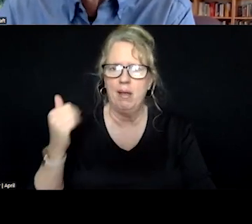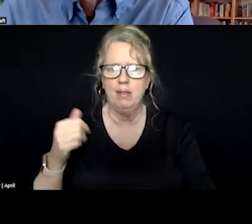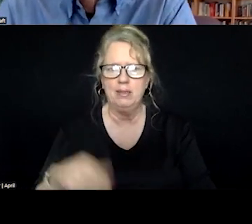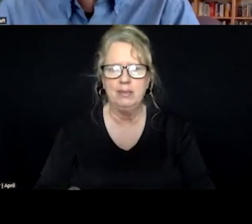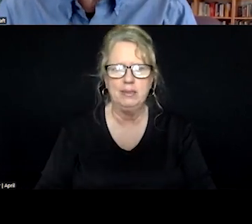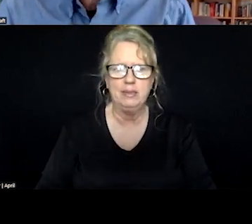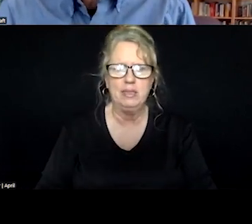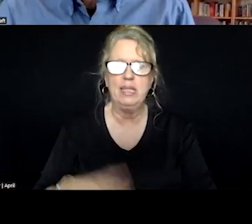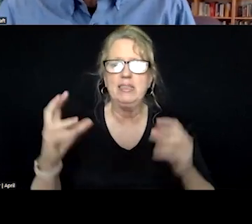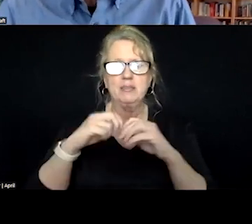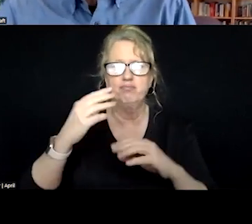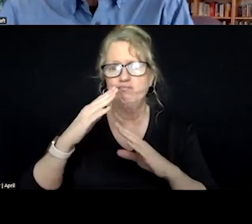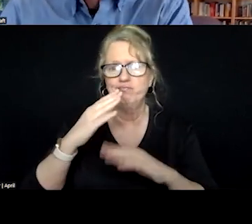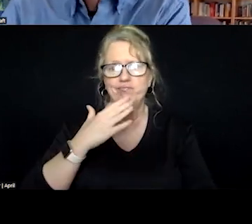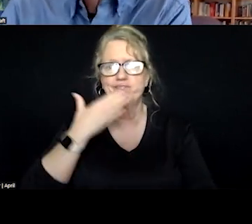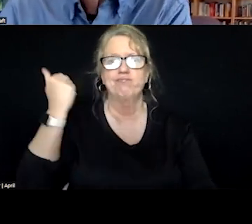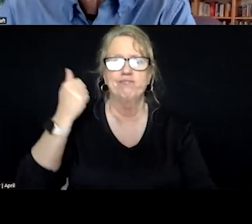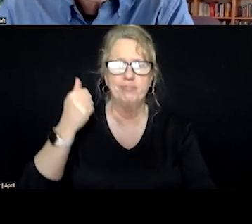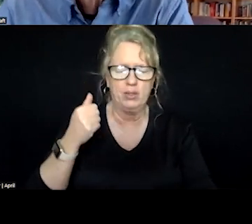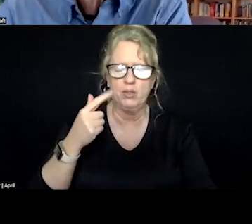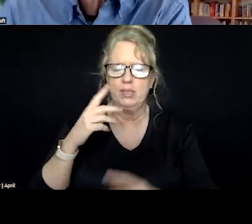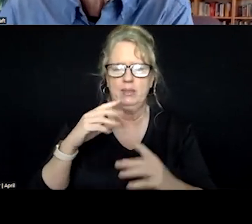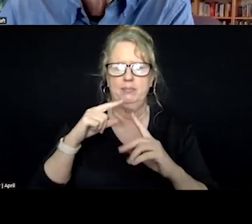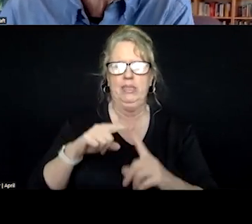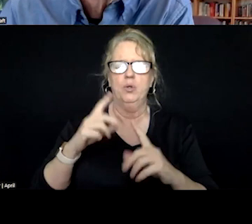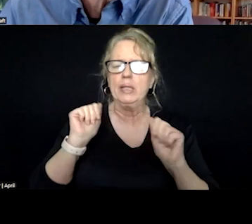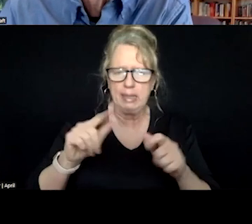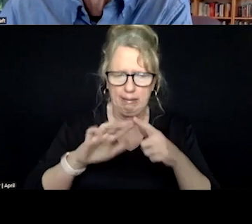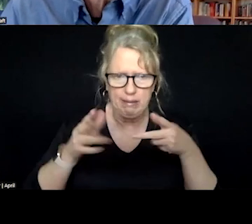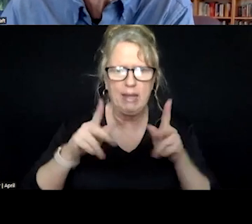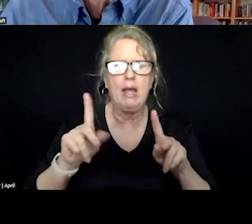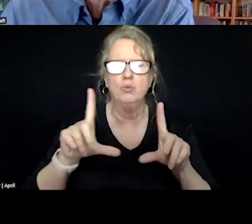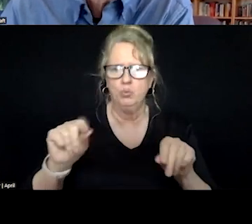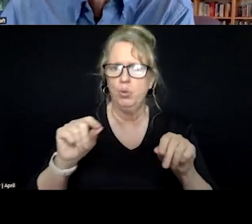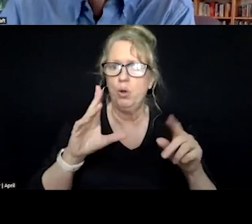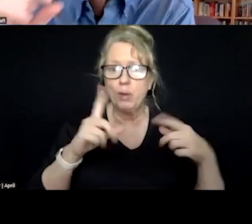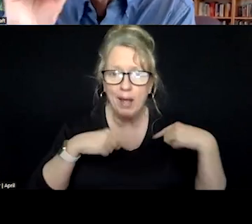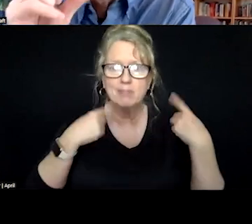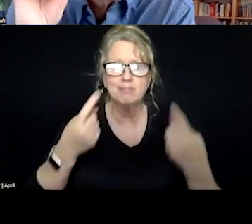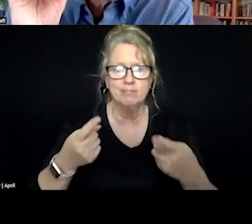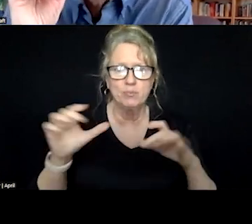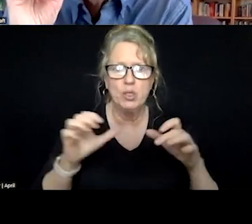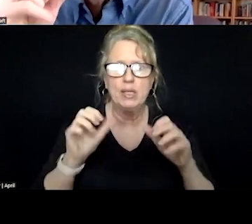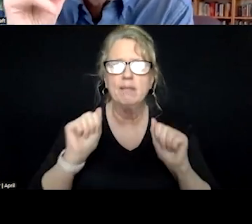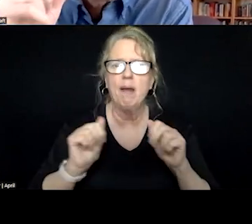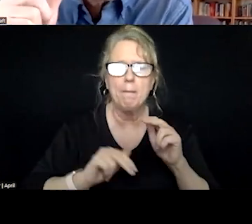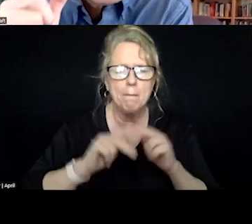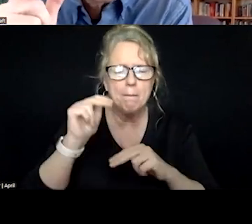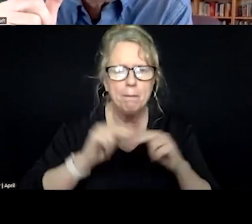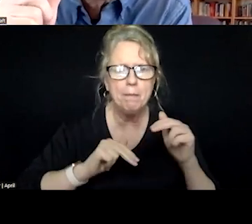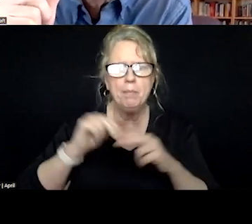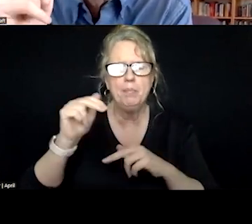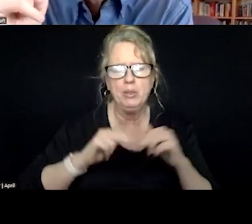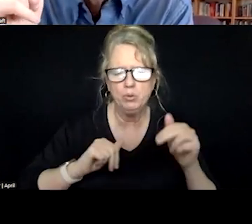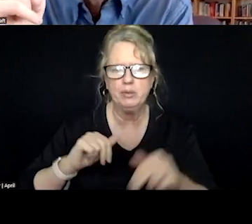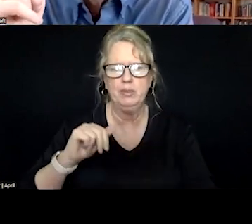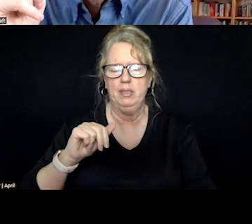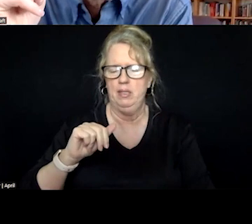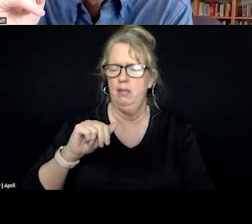WHAT I HAVE BEEN ABLE TO DO IS BUILD SINGLE-USE CASES OF A